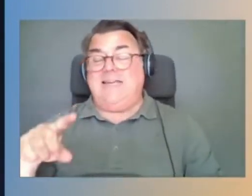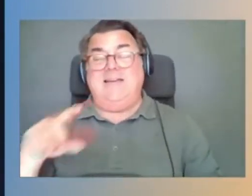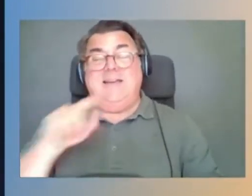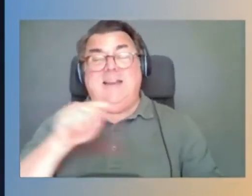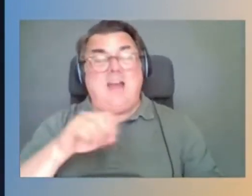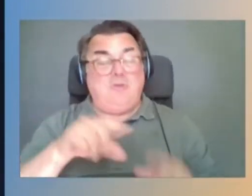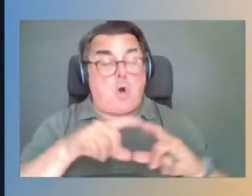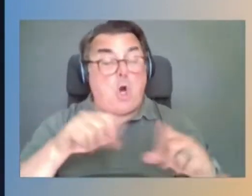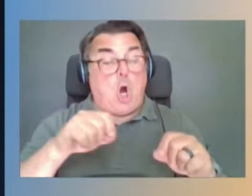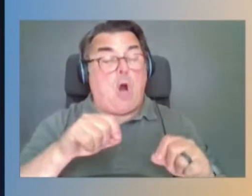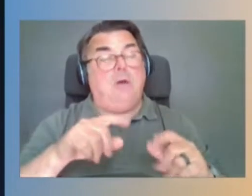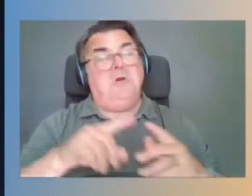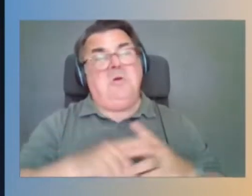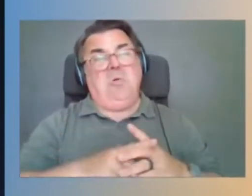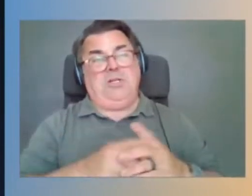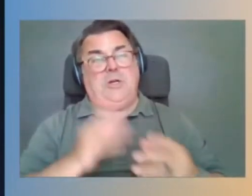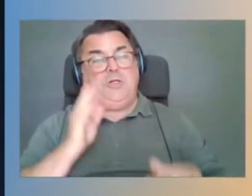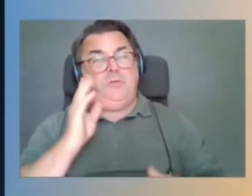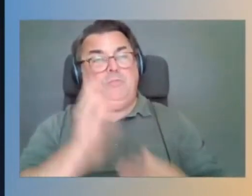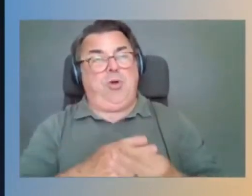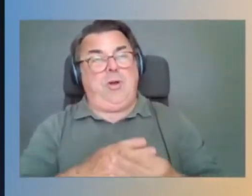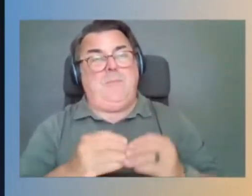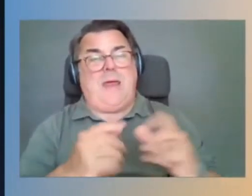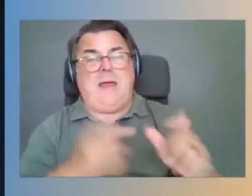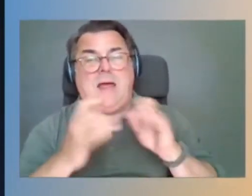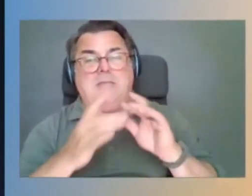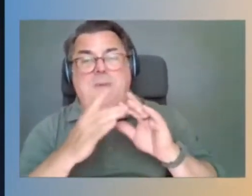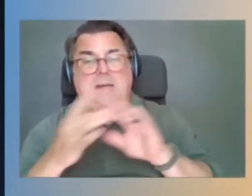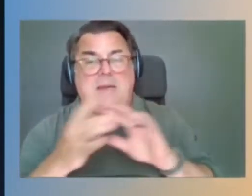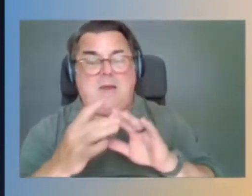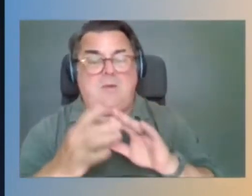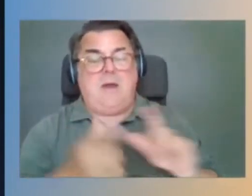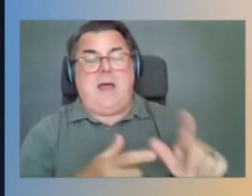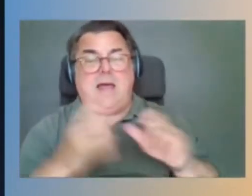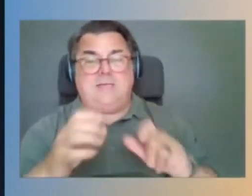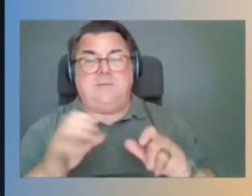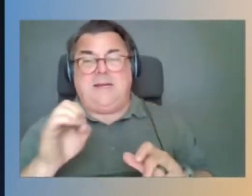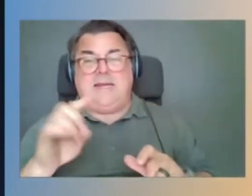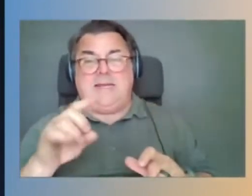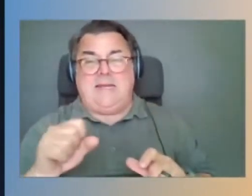to enable high speed networking, high speed EBS, as well as provide IU acceleration.